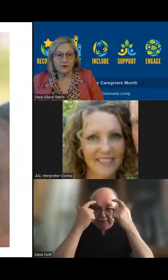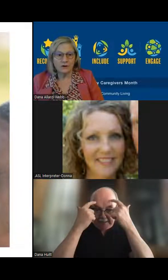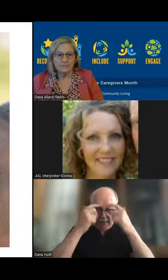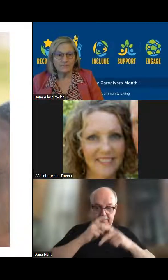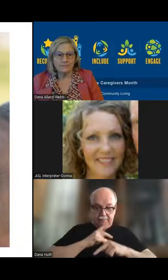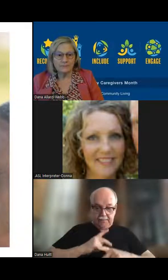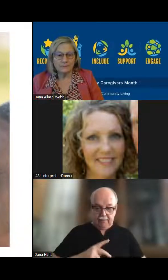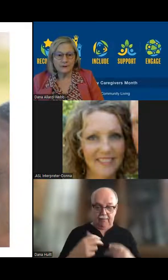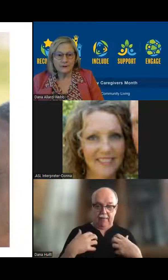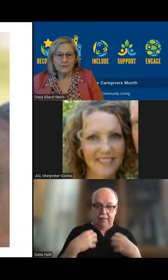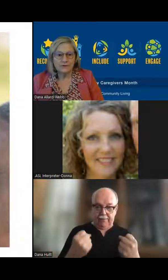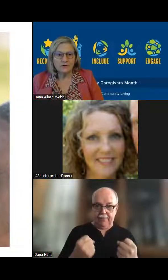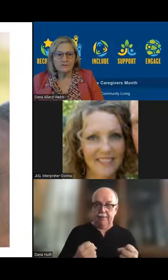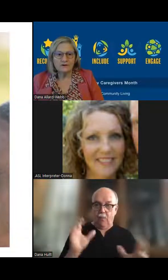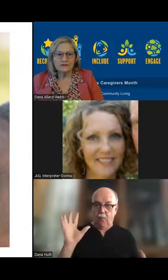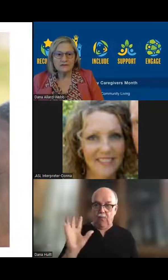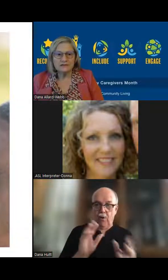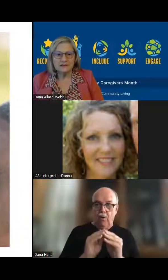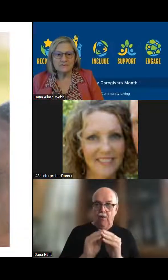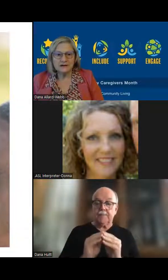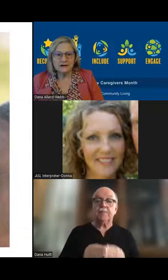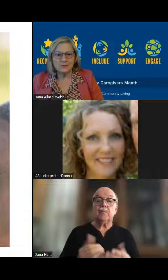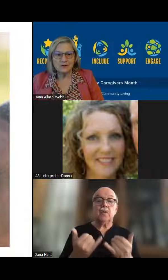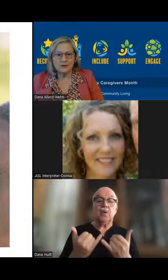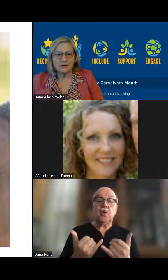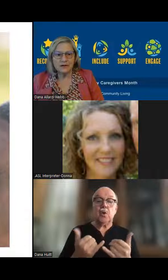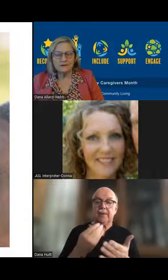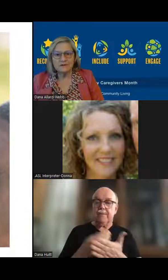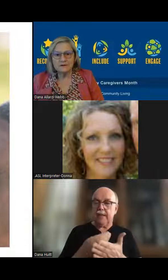One of the exciting things we're doing is we're trying to attract younger people to this workforce